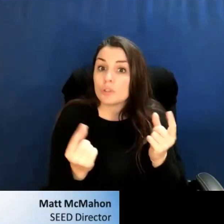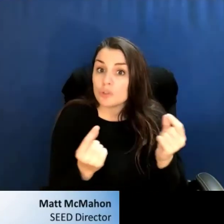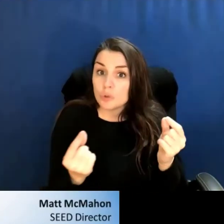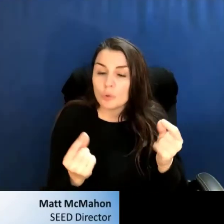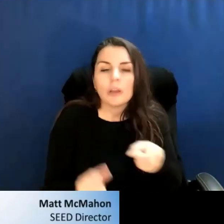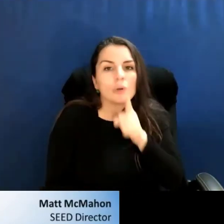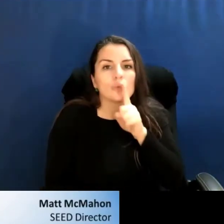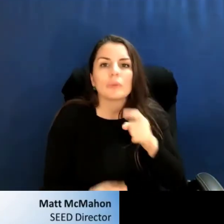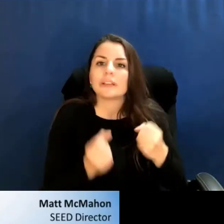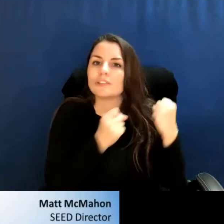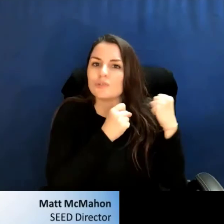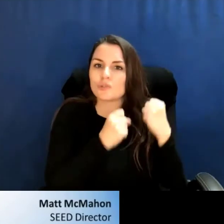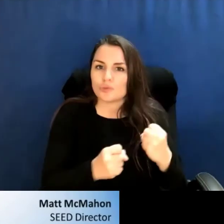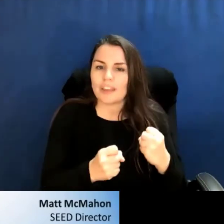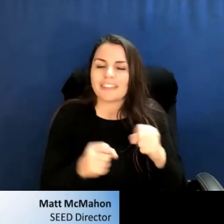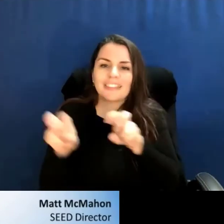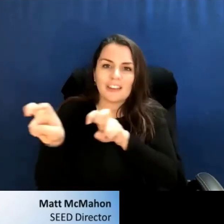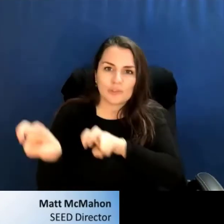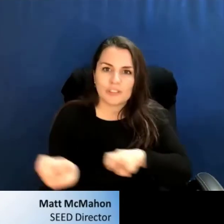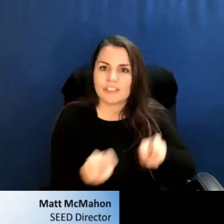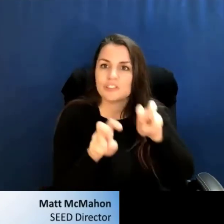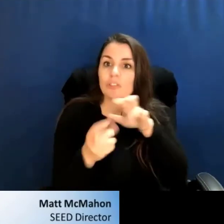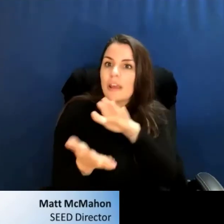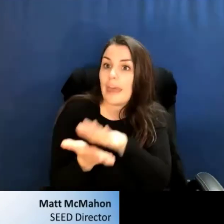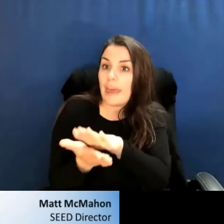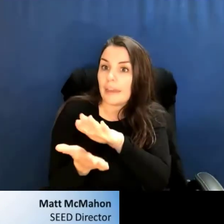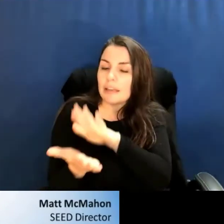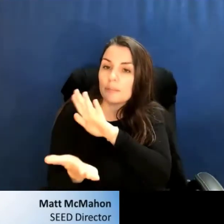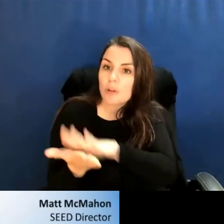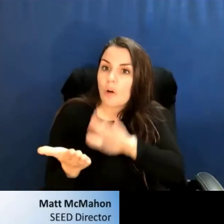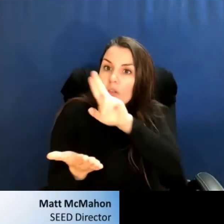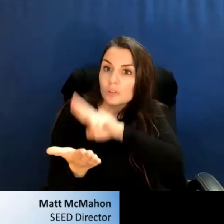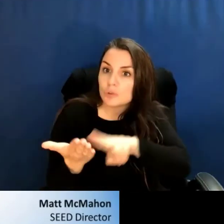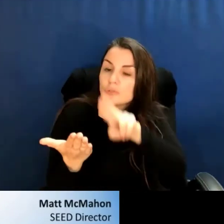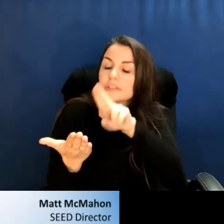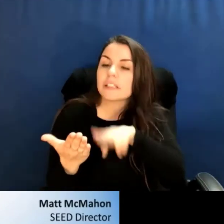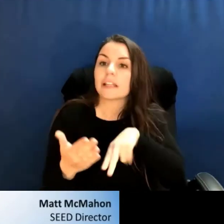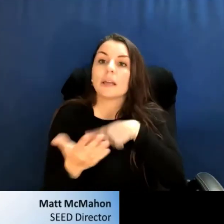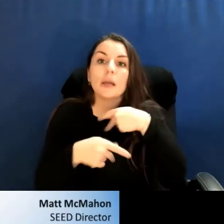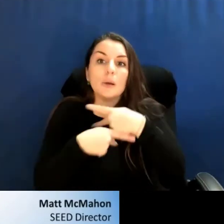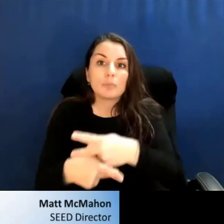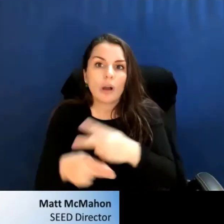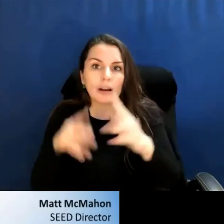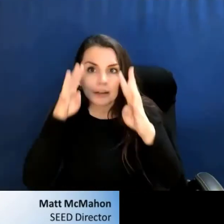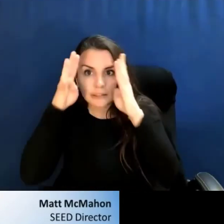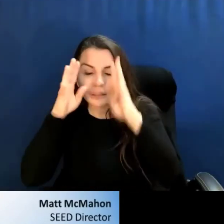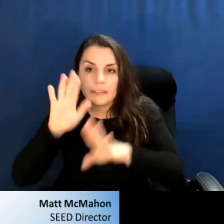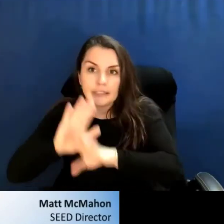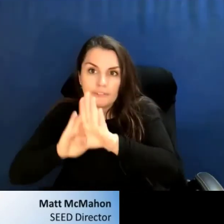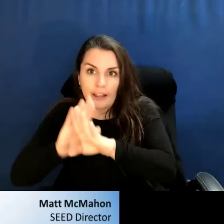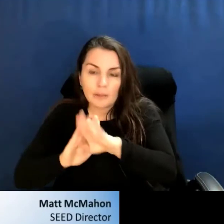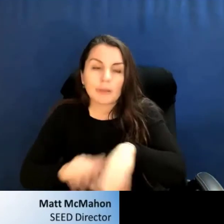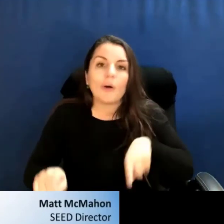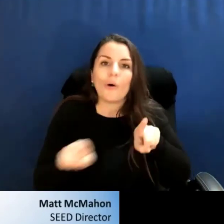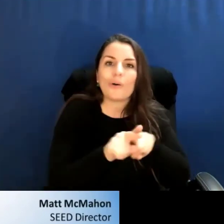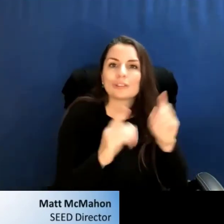between academic product development and small business product development. And the reason that's so important, as I answered in one of the questions,